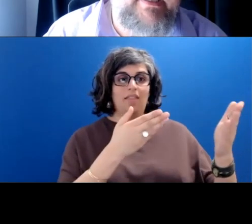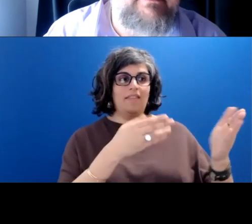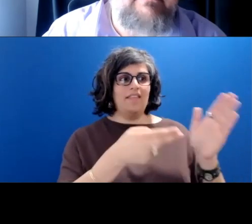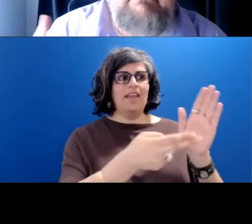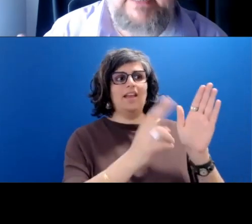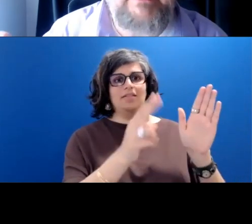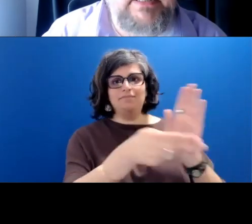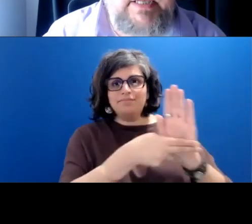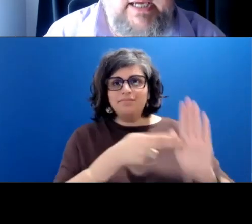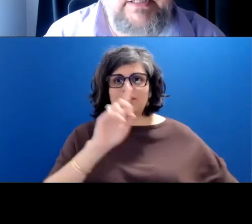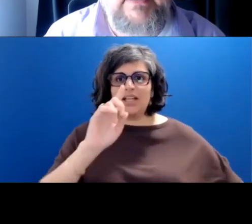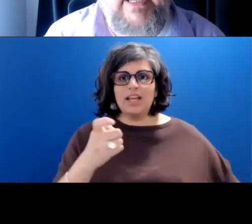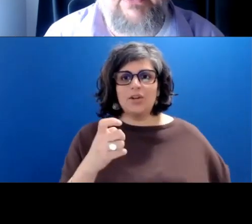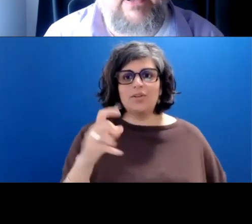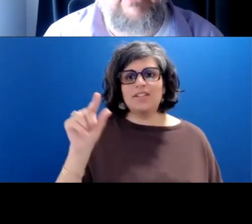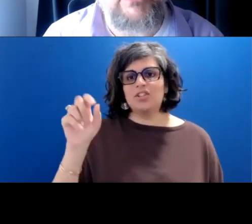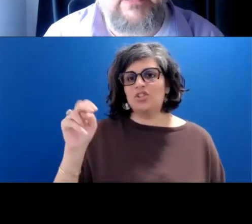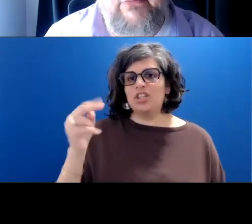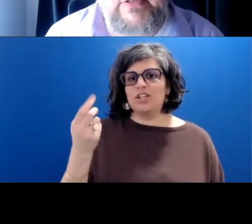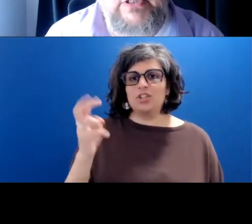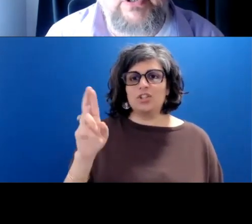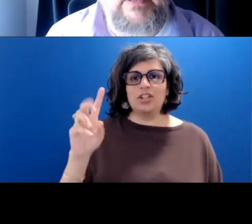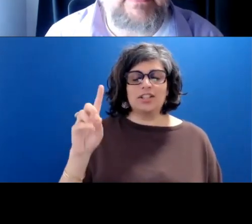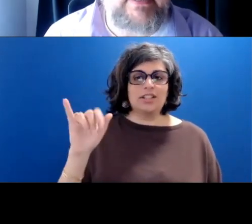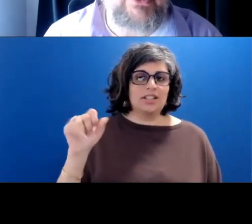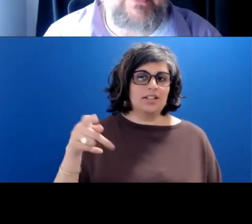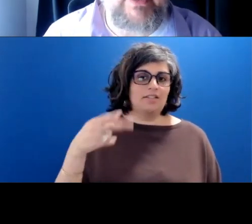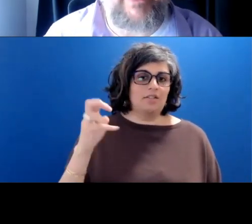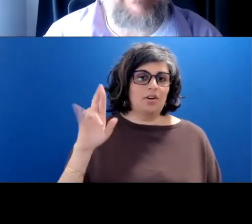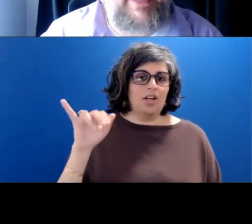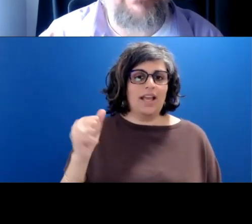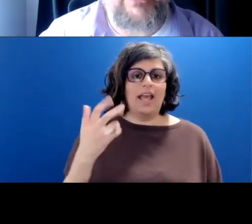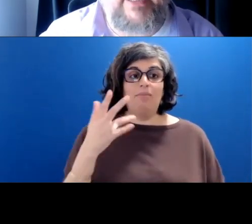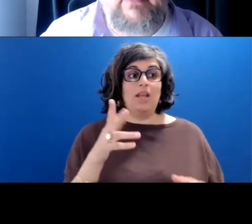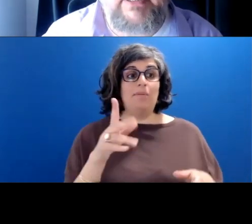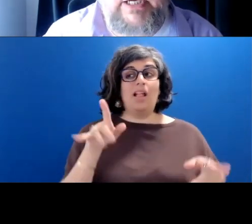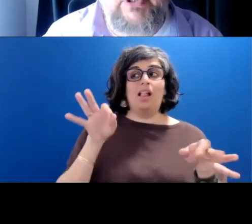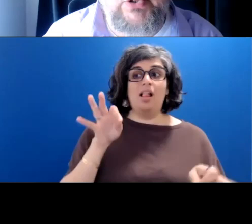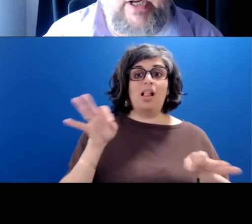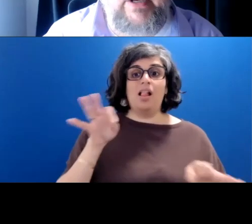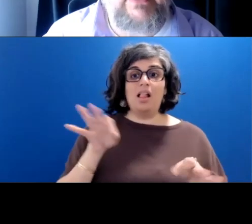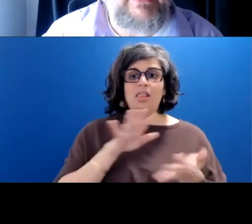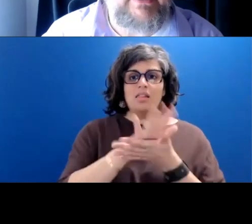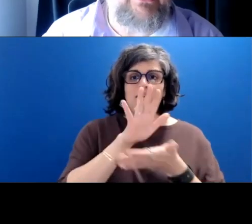and may dictate how therapists and physicians need to create that paper documentation trail